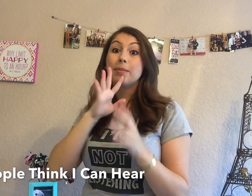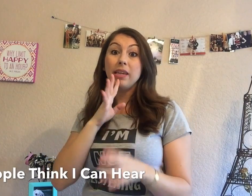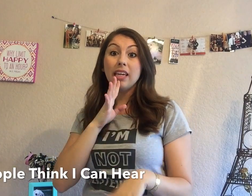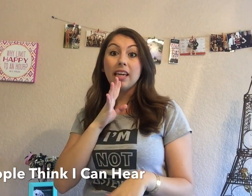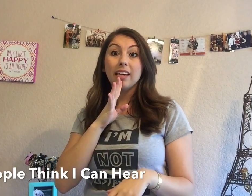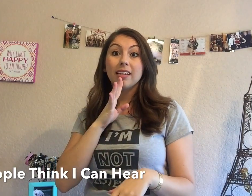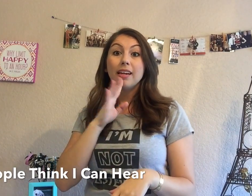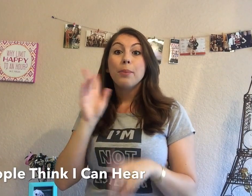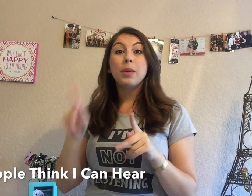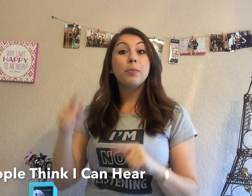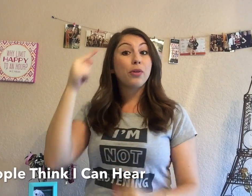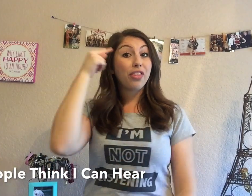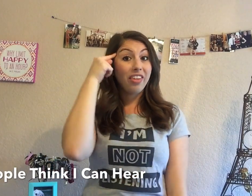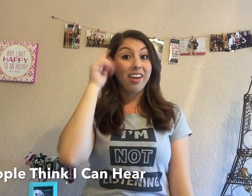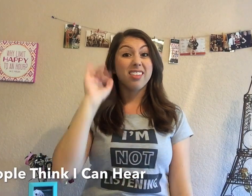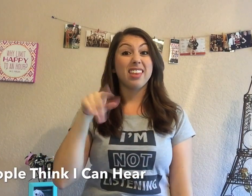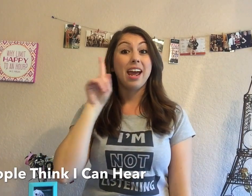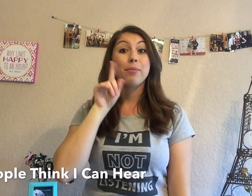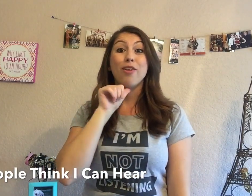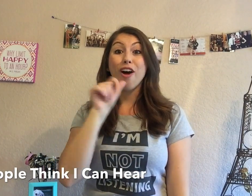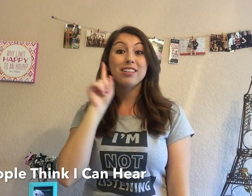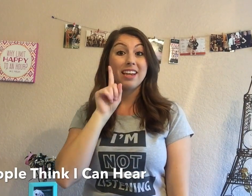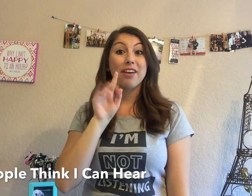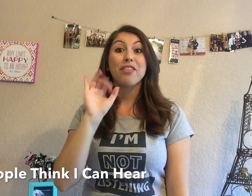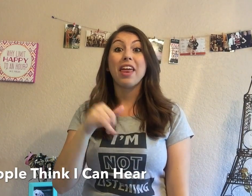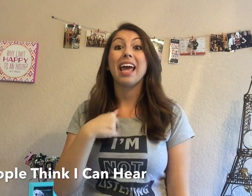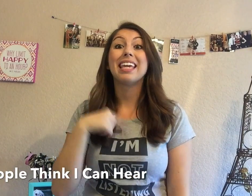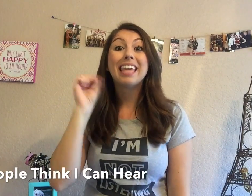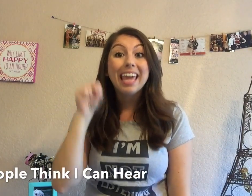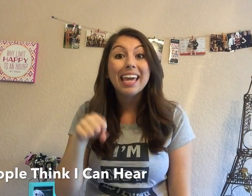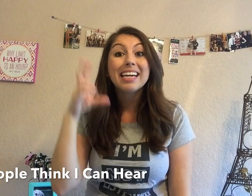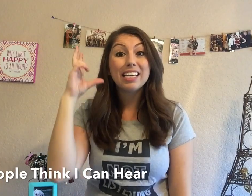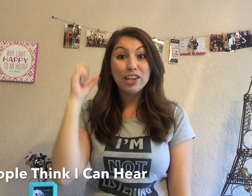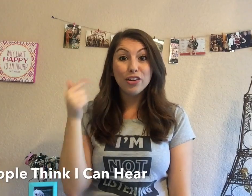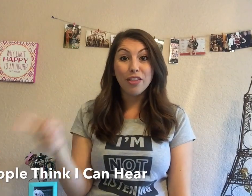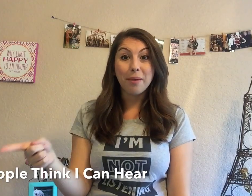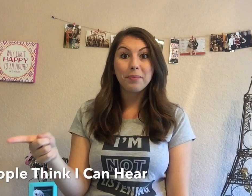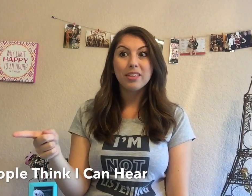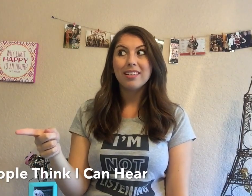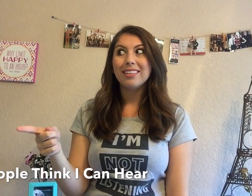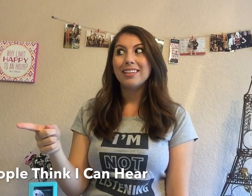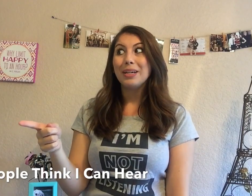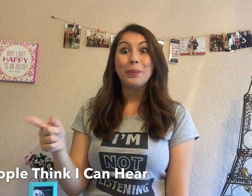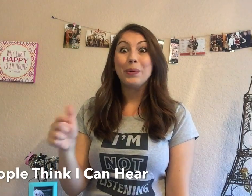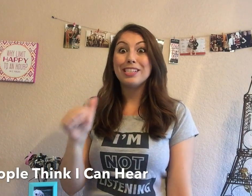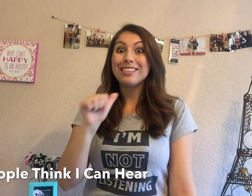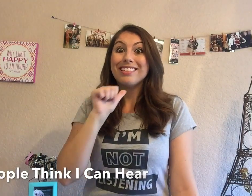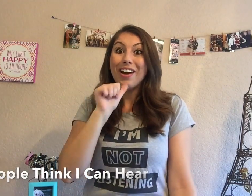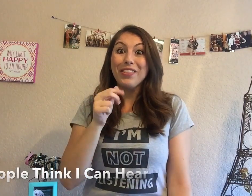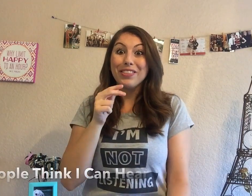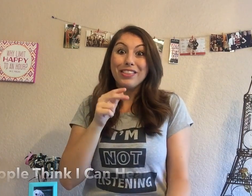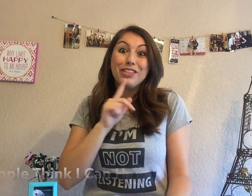speaking people think that I'm not Deaf, that I can hear them, which is not the